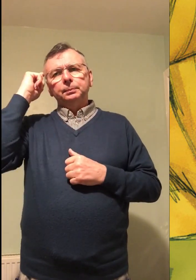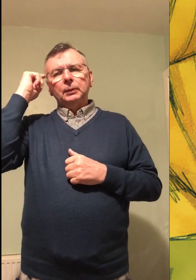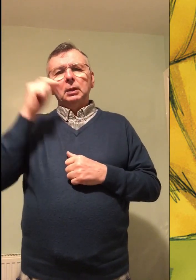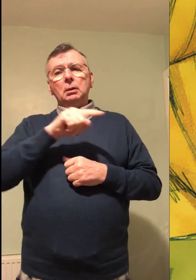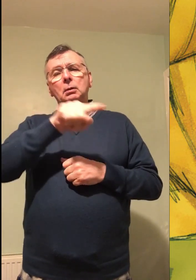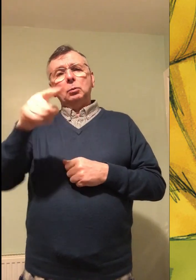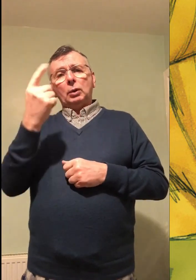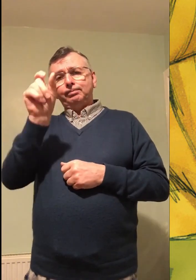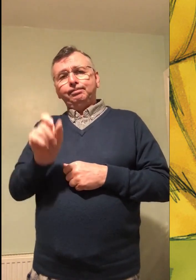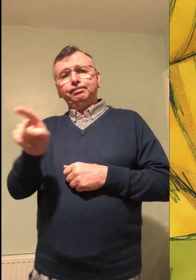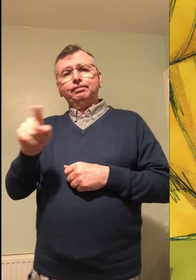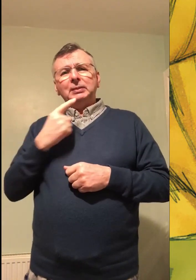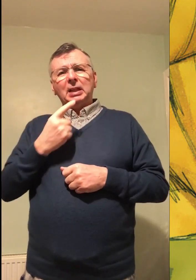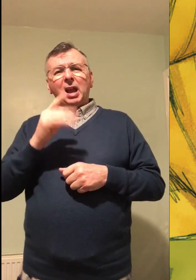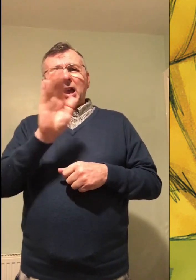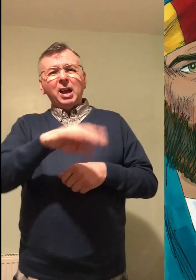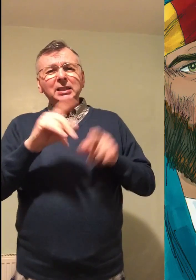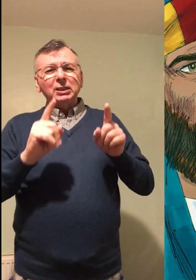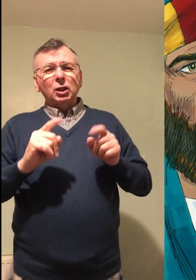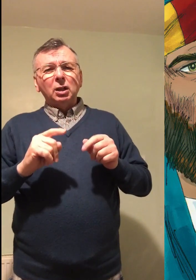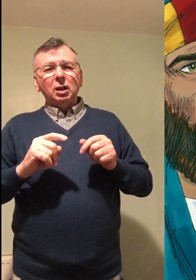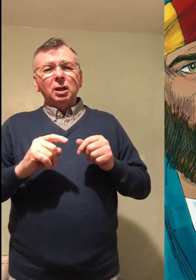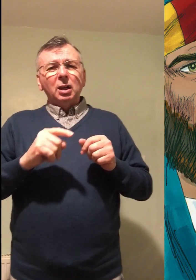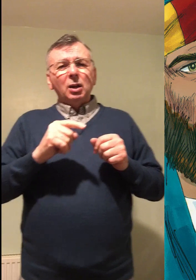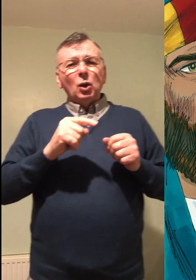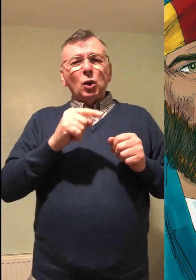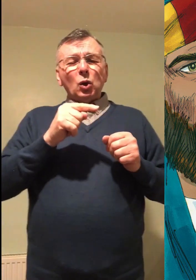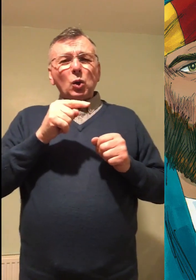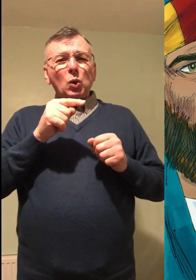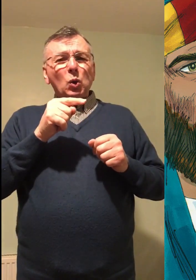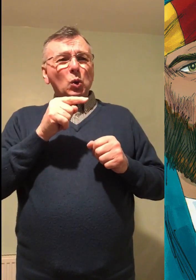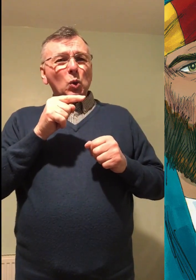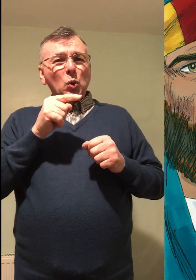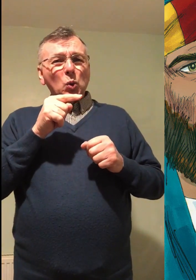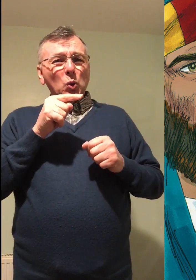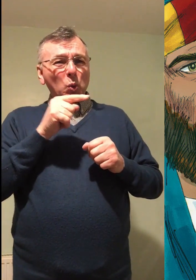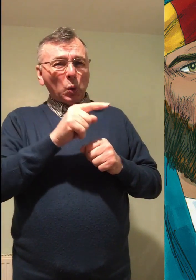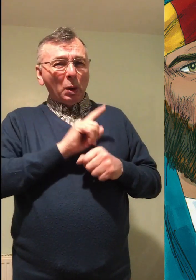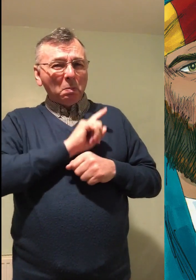more days, and then he said to his disciples, “Let us go back to Judea.”